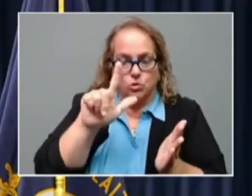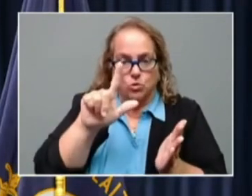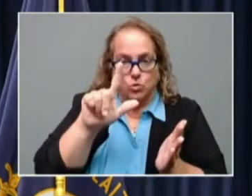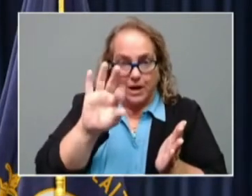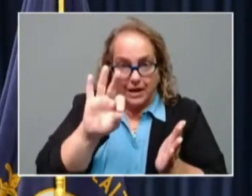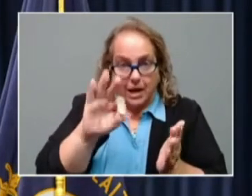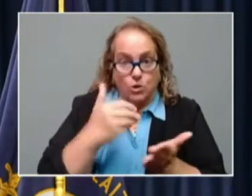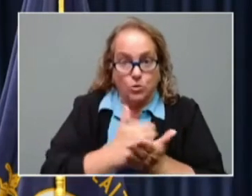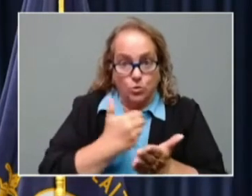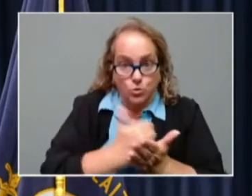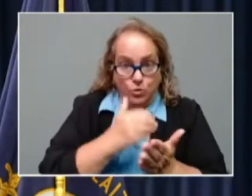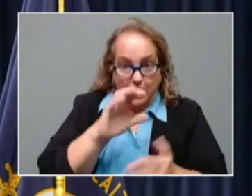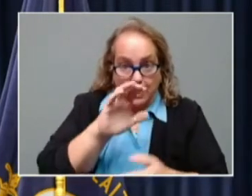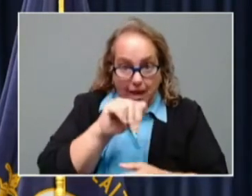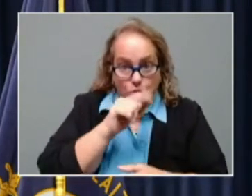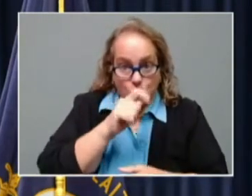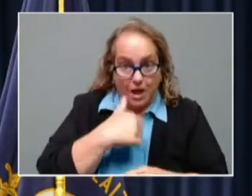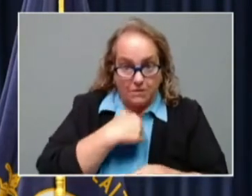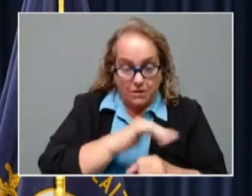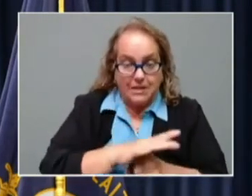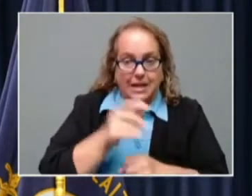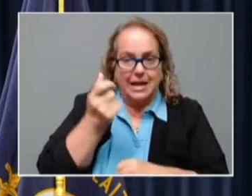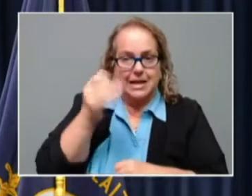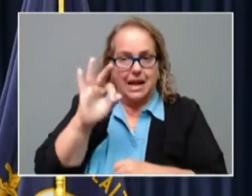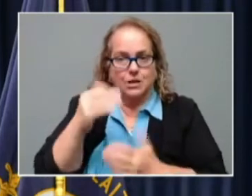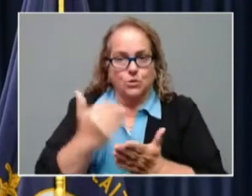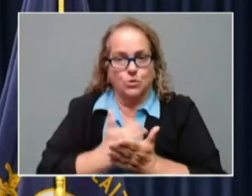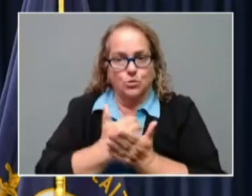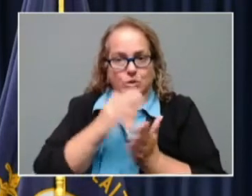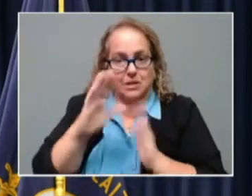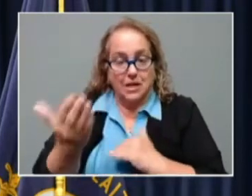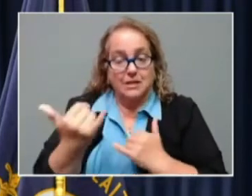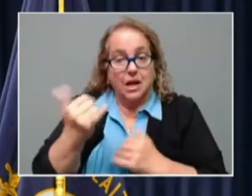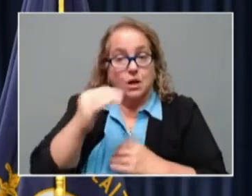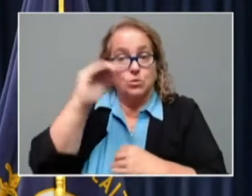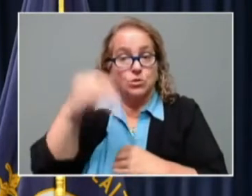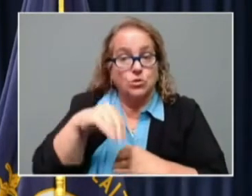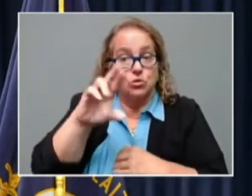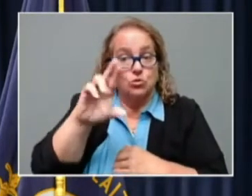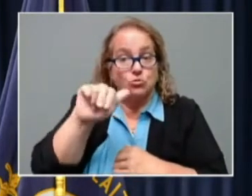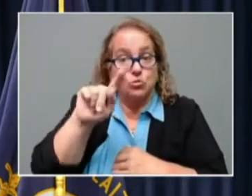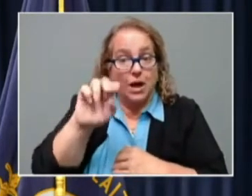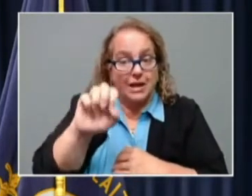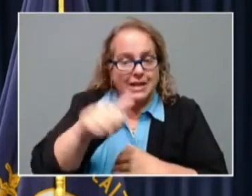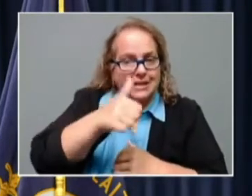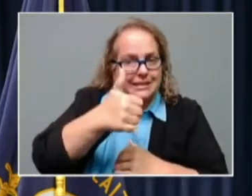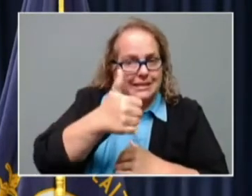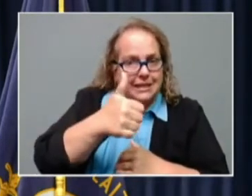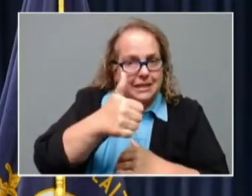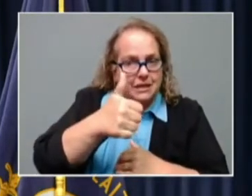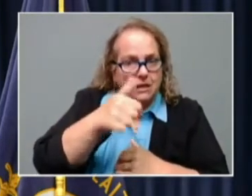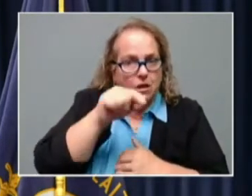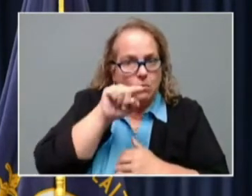19 new deaths. Now at a positivity rate of 10.55%. And the positivity rate does